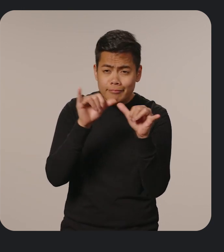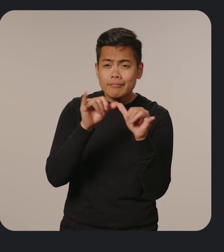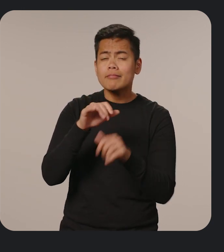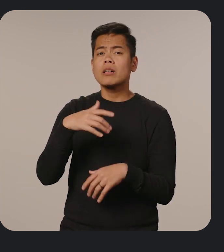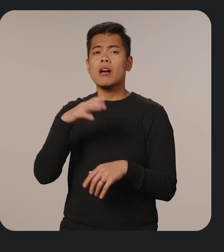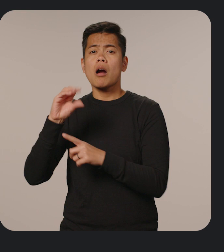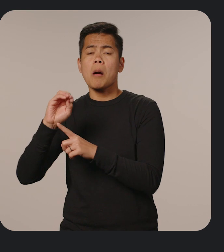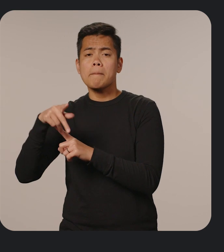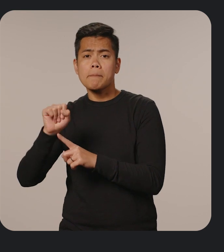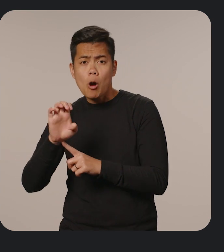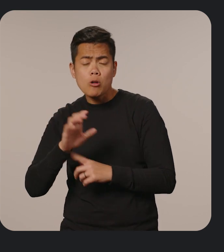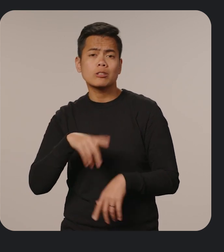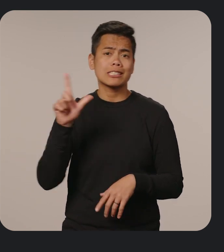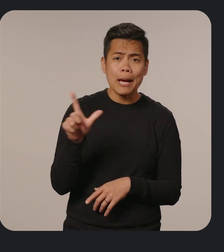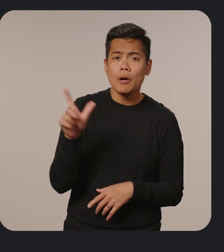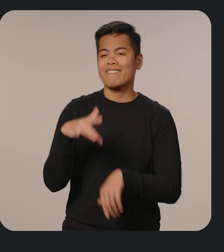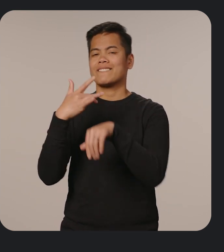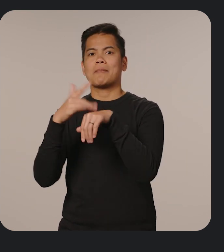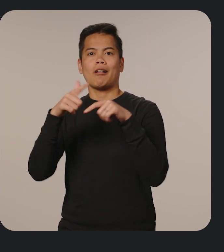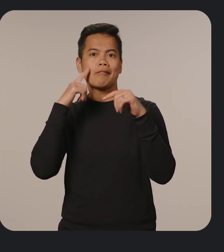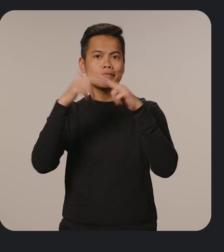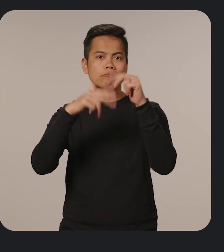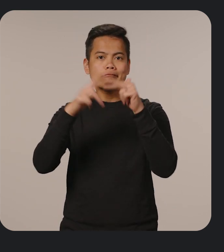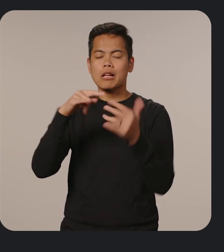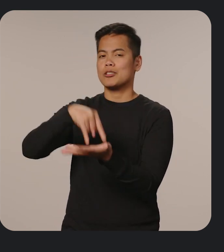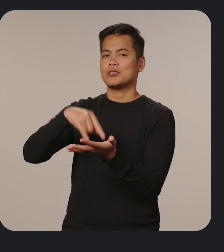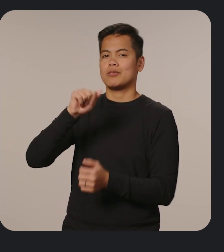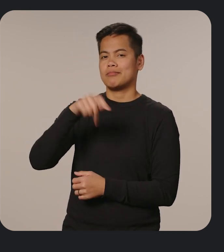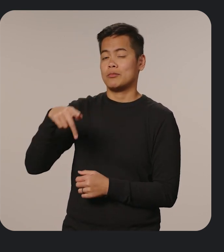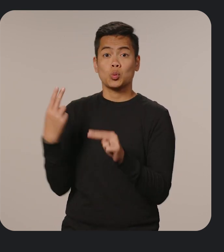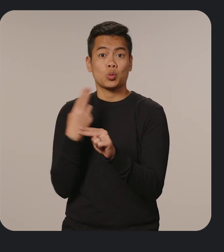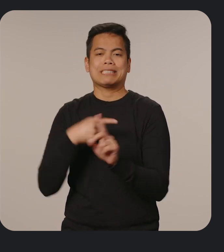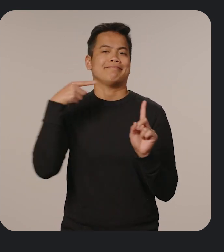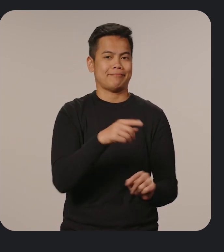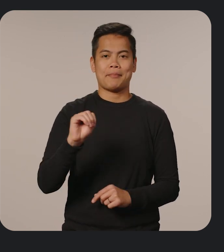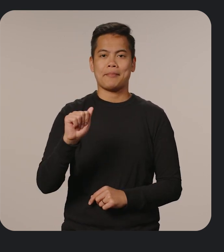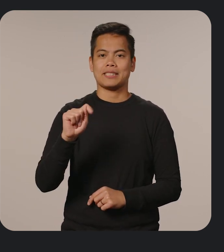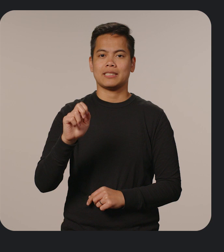are available so you can get started building Android apps using Material You.